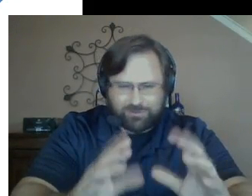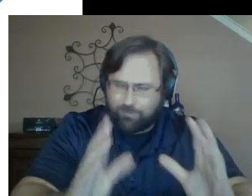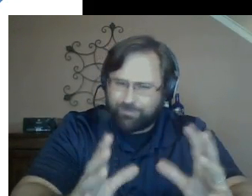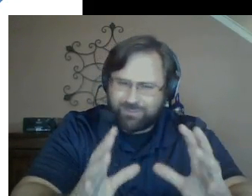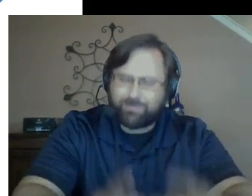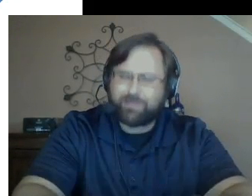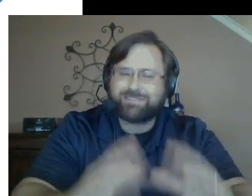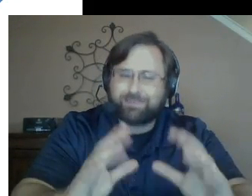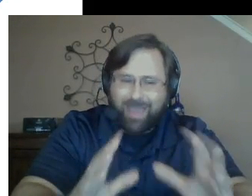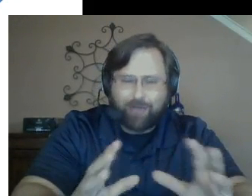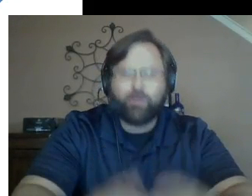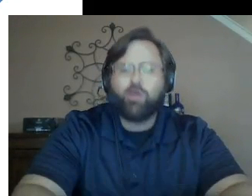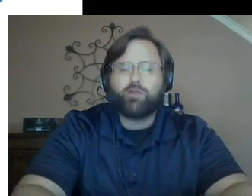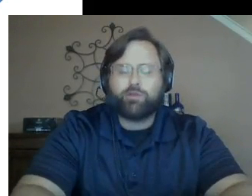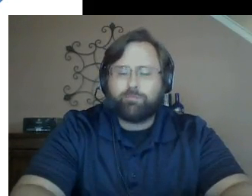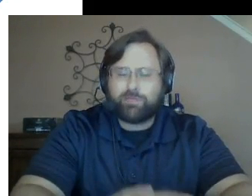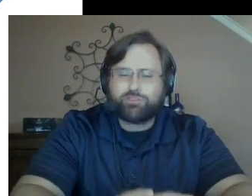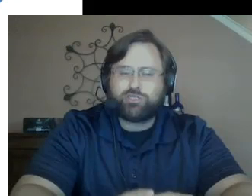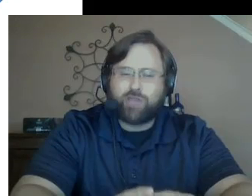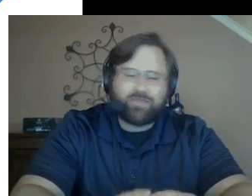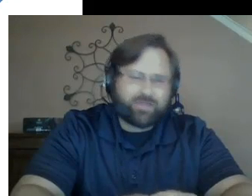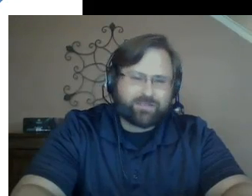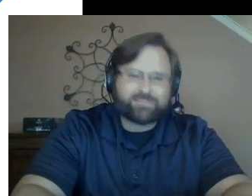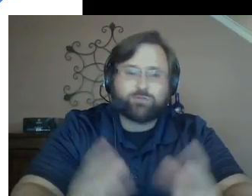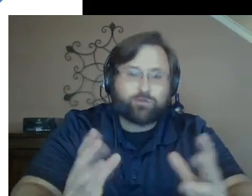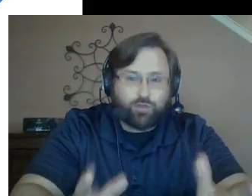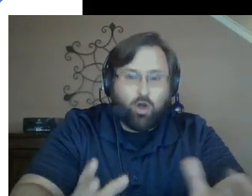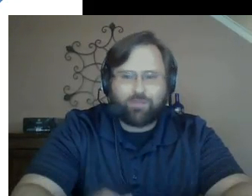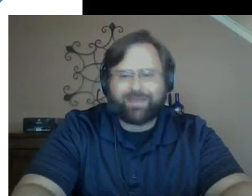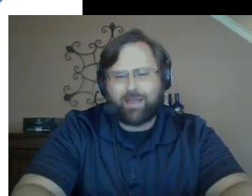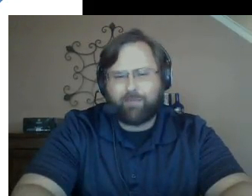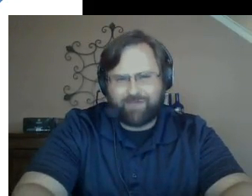so this should be used as a pattern but you should not think of it as some sort of law that cannot be violated